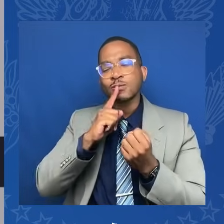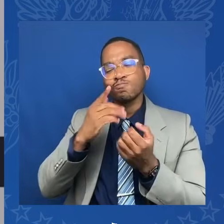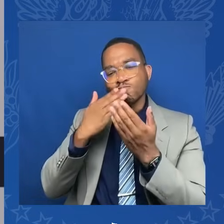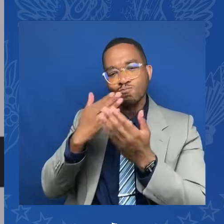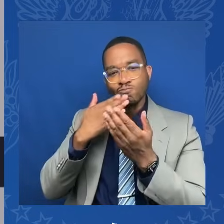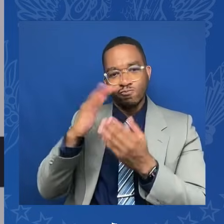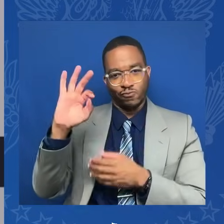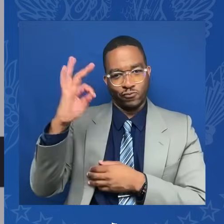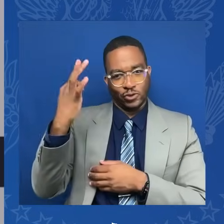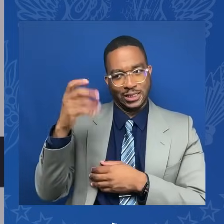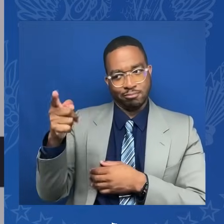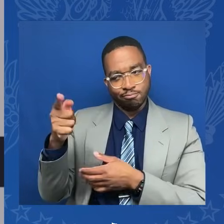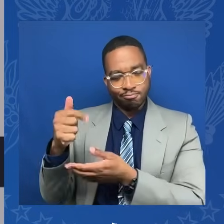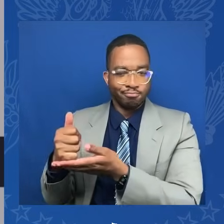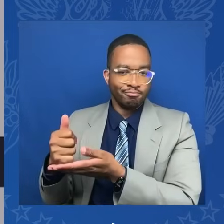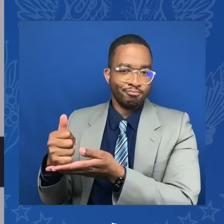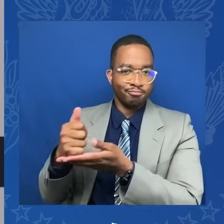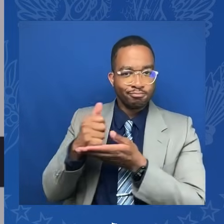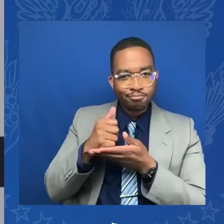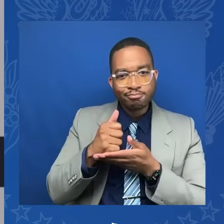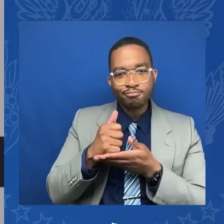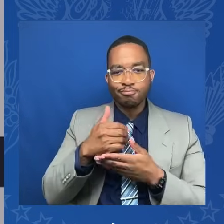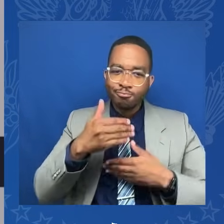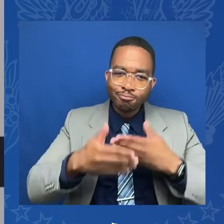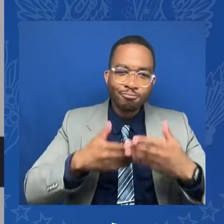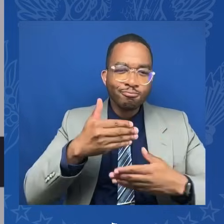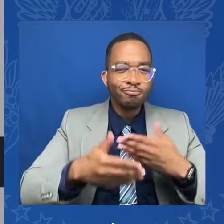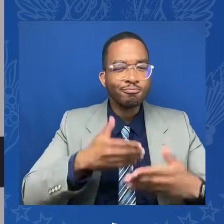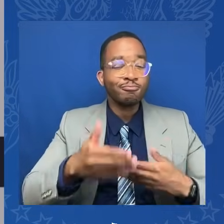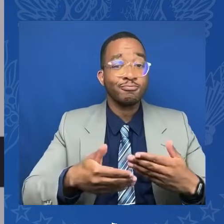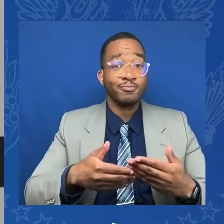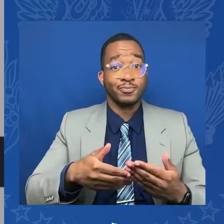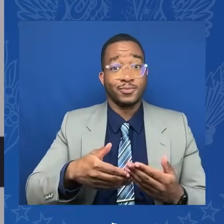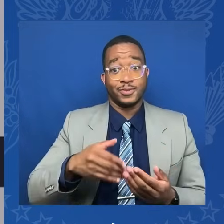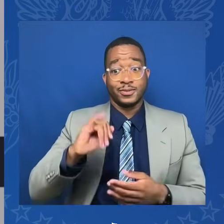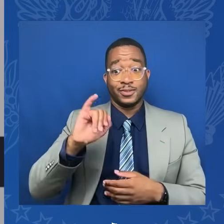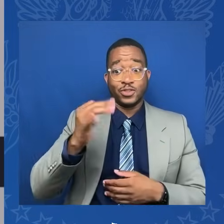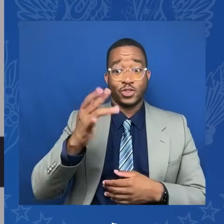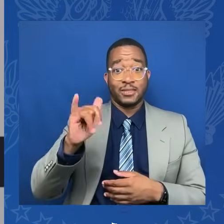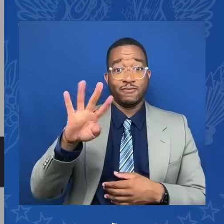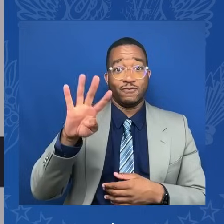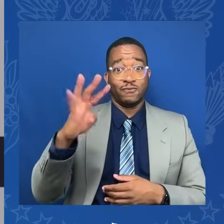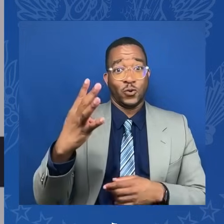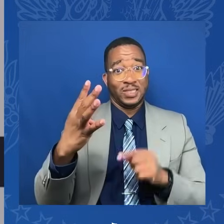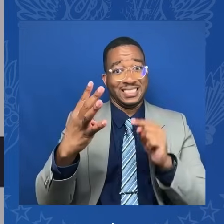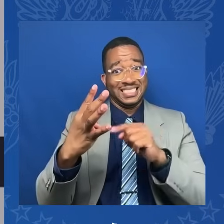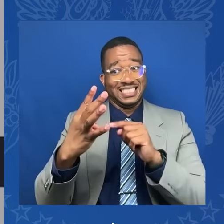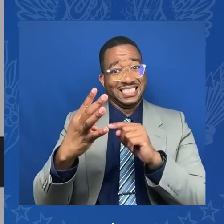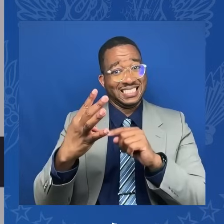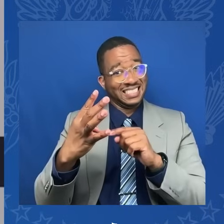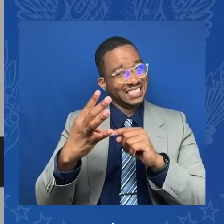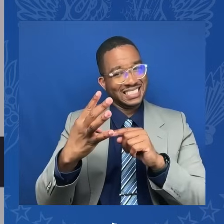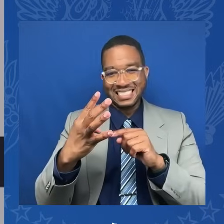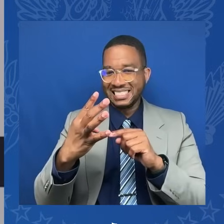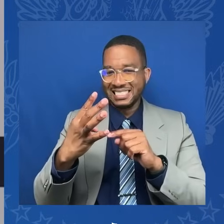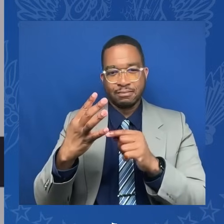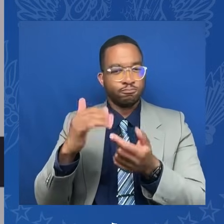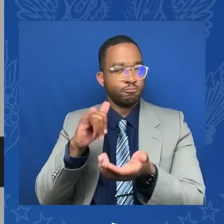That's what the Fourth of July is about. That feat would not have been possible, again, without your support, without France's support.